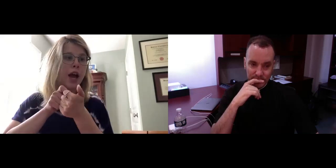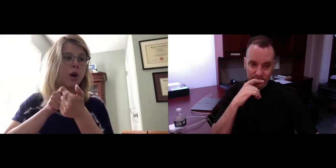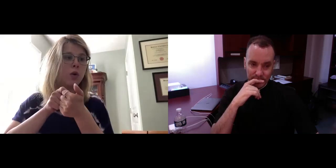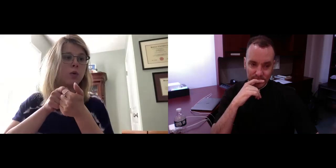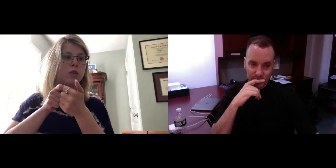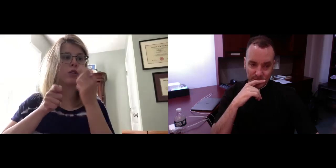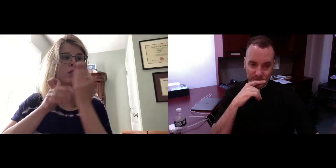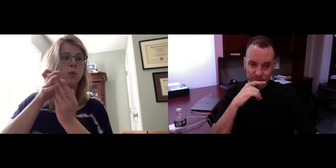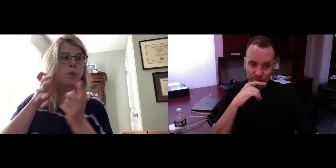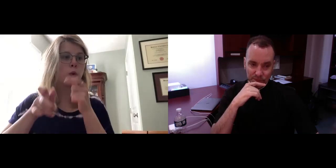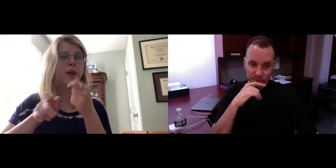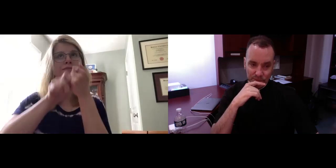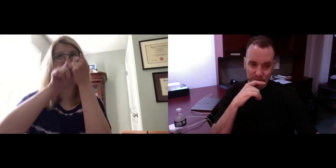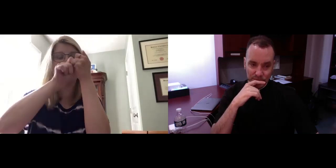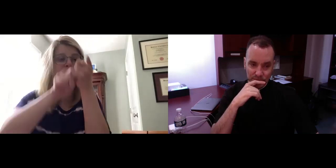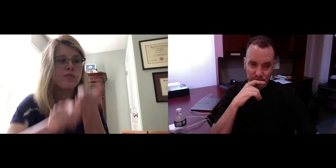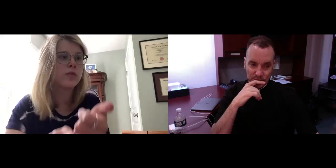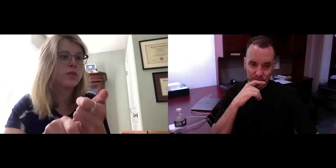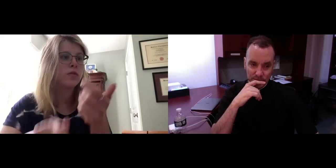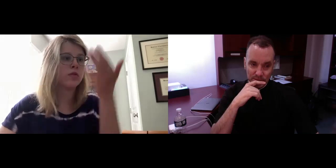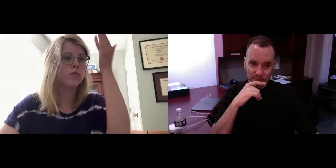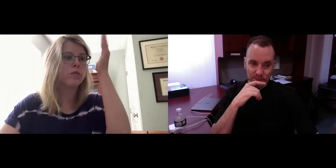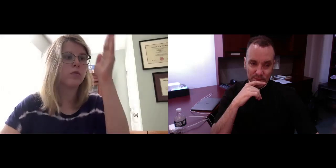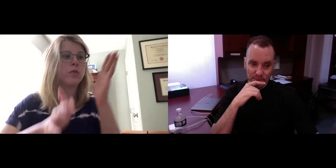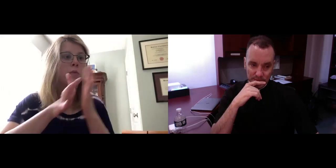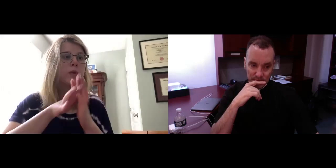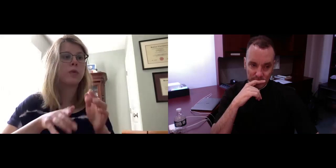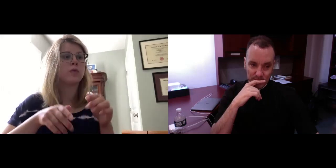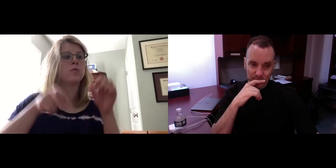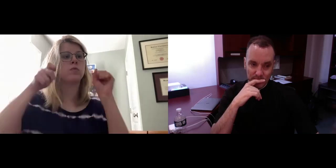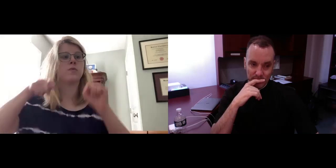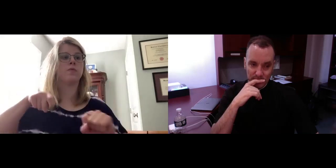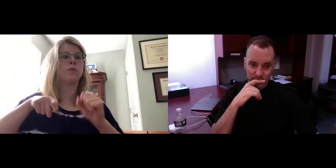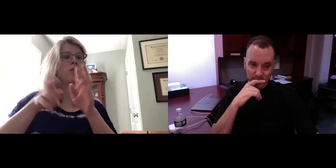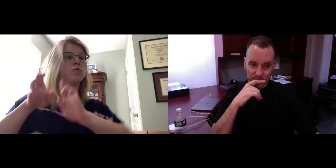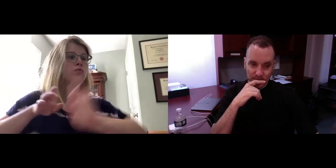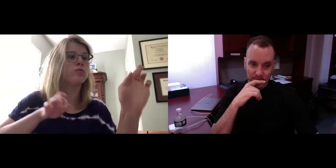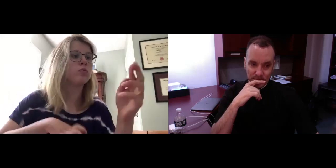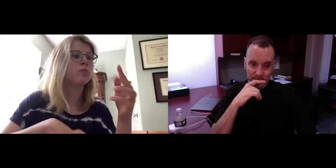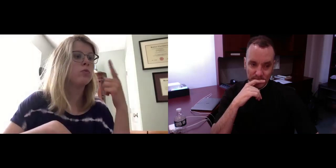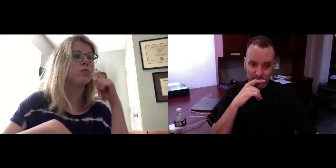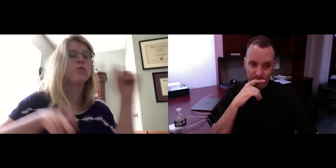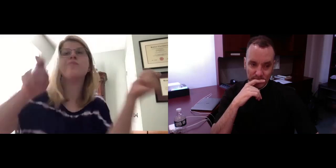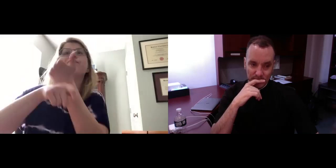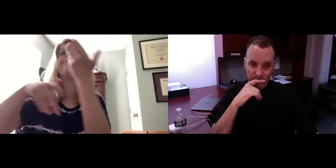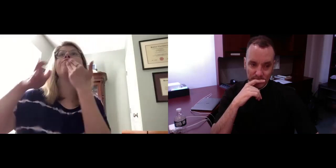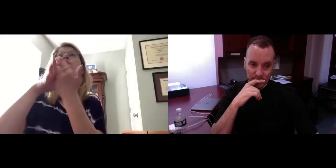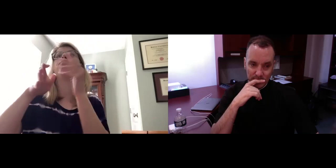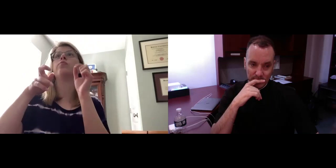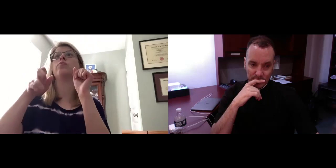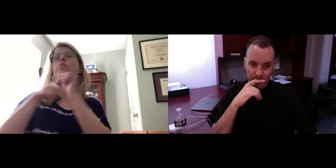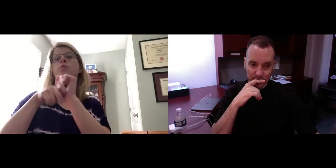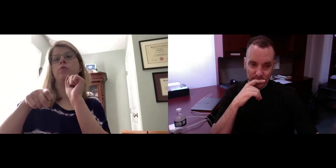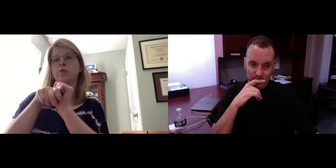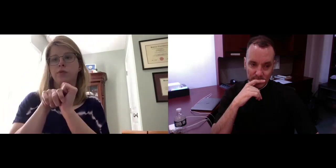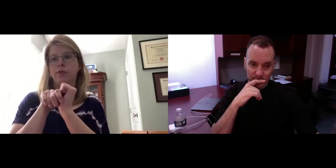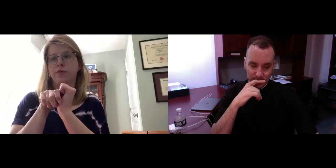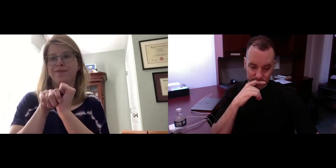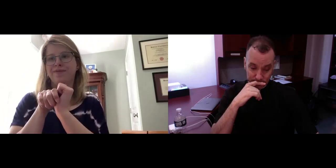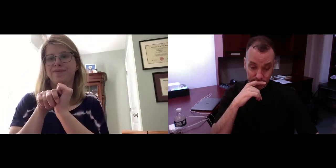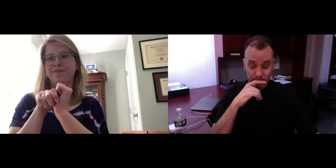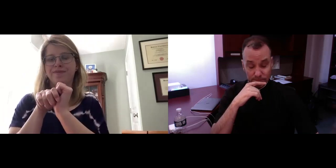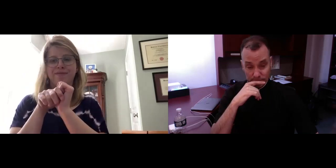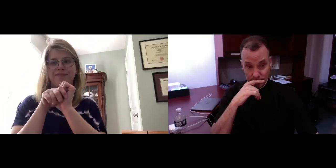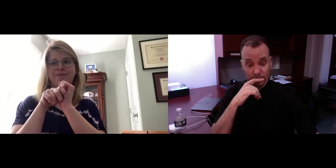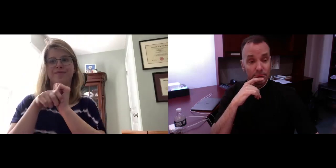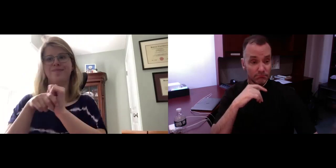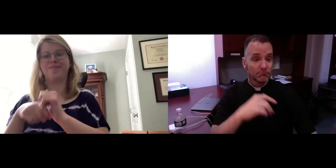that one who belongs to God may be competent, equipped for every good work.